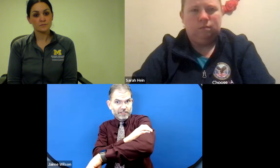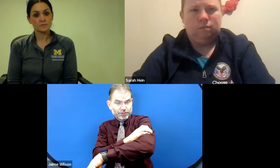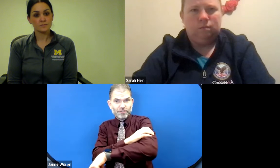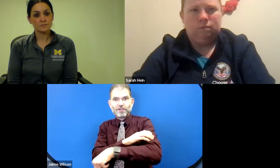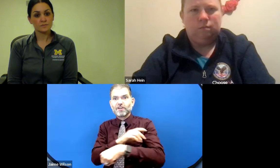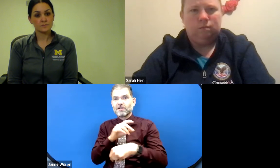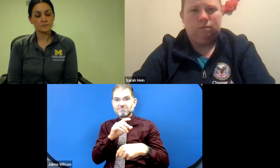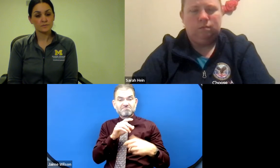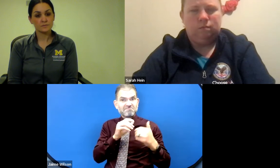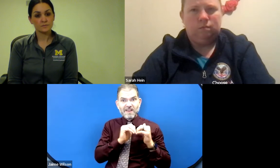ASL Interpreter: So when we keep